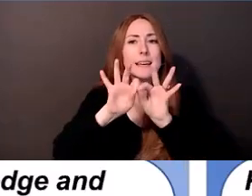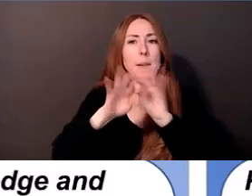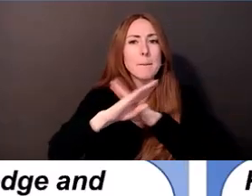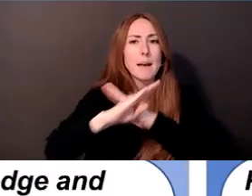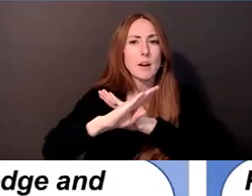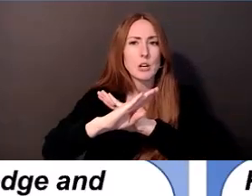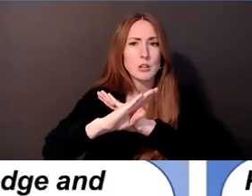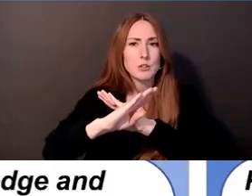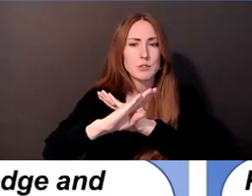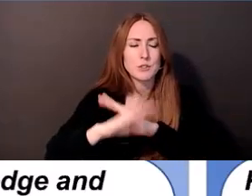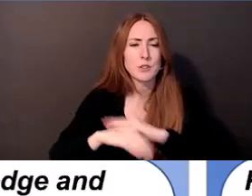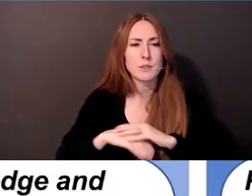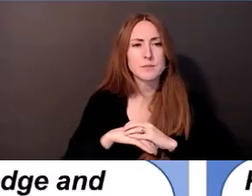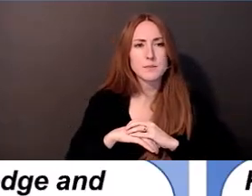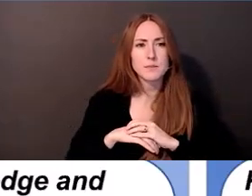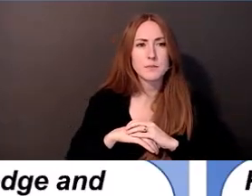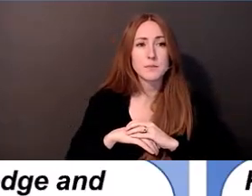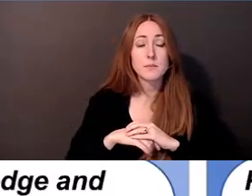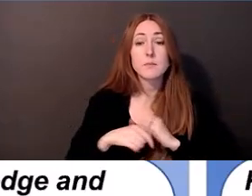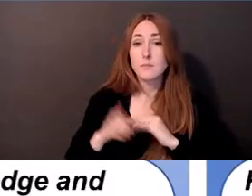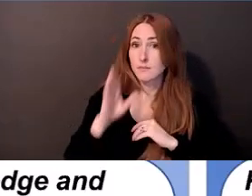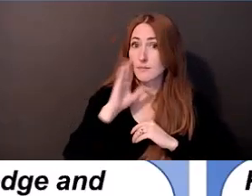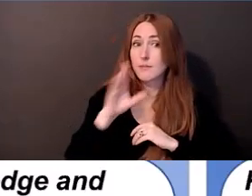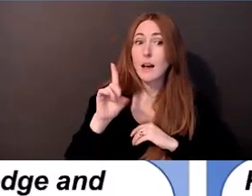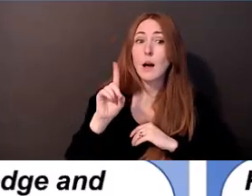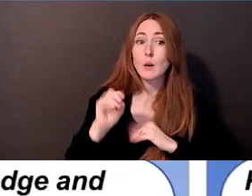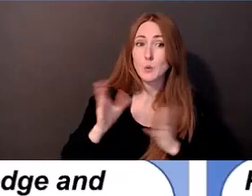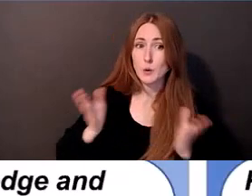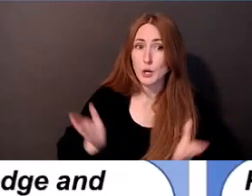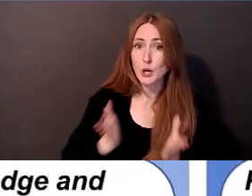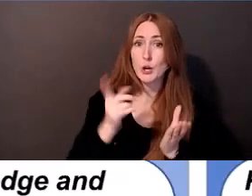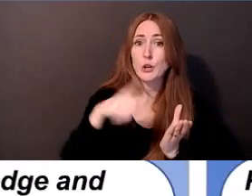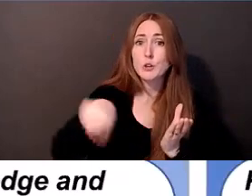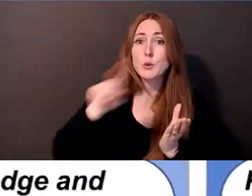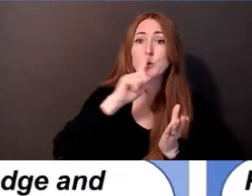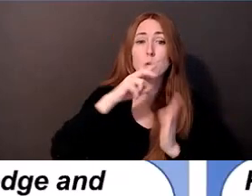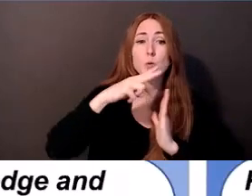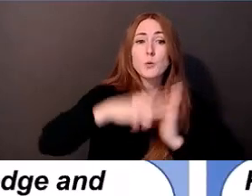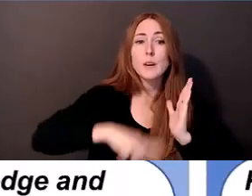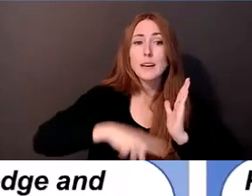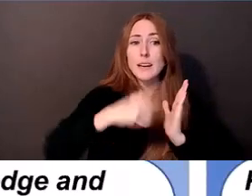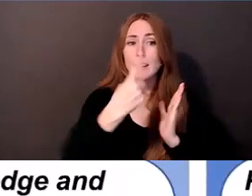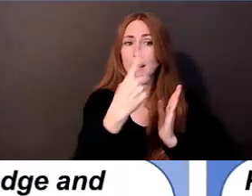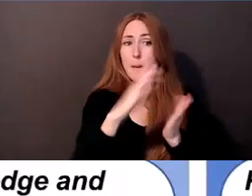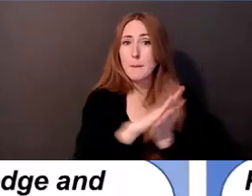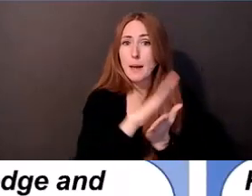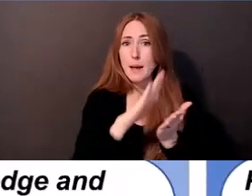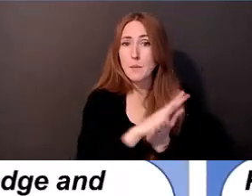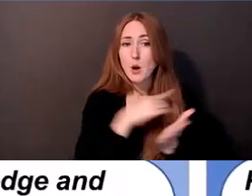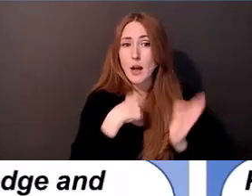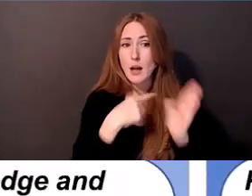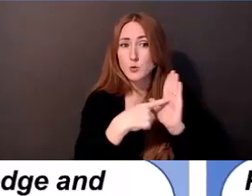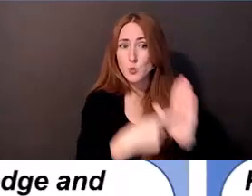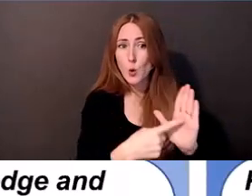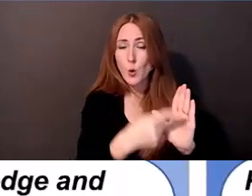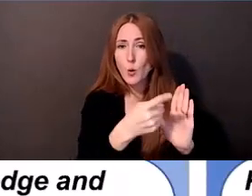But I will encourage you to read this paper that I've shown here. And I've listed the reference at the end of this presentation,